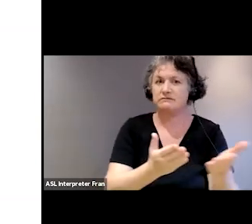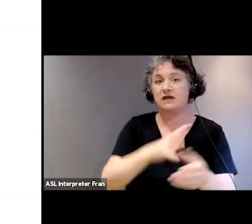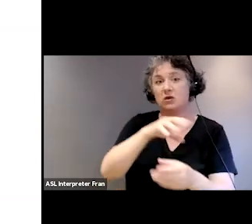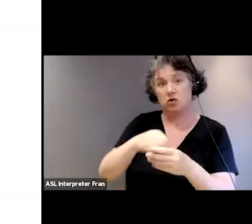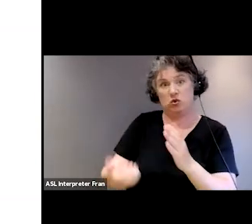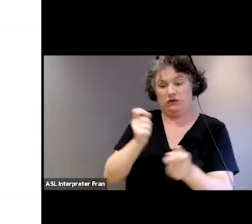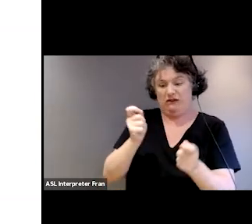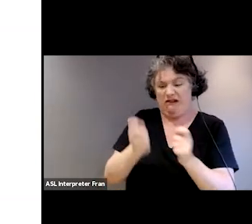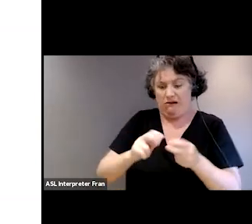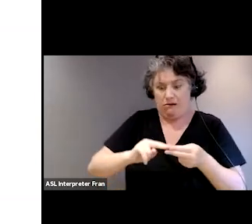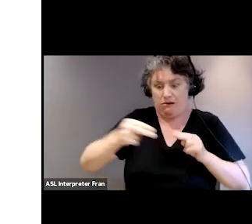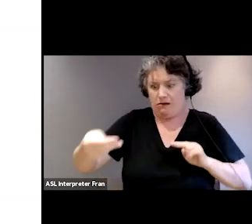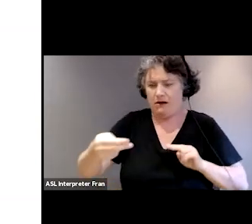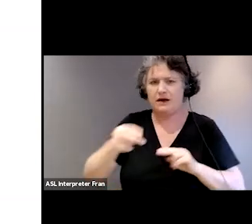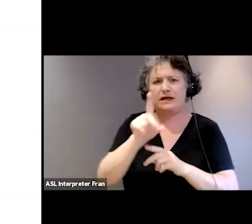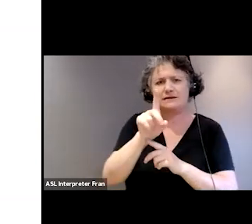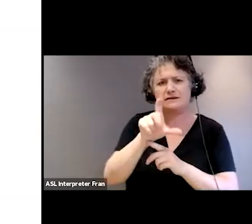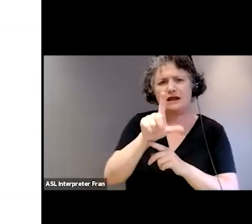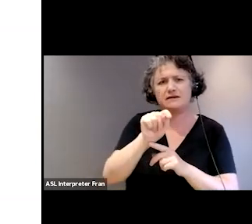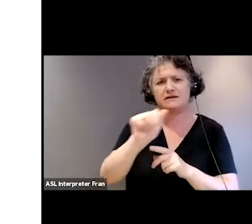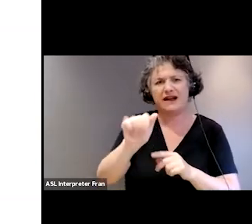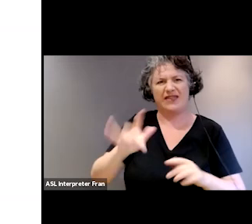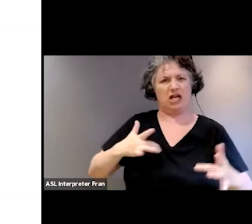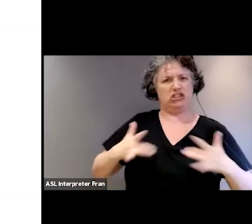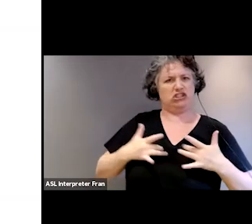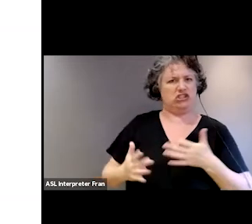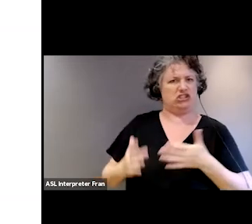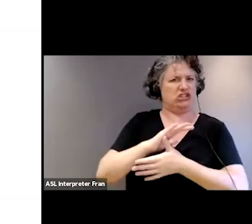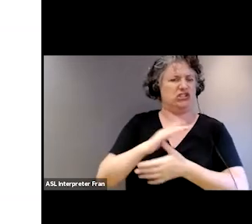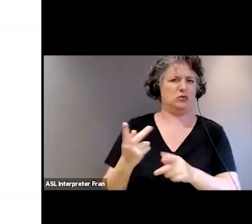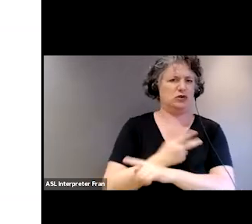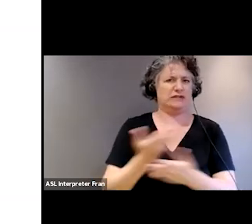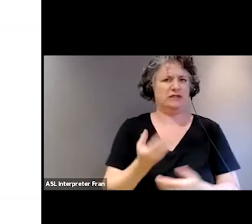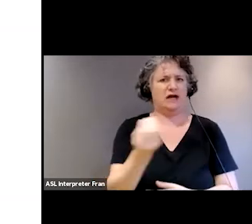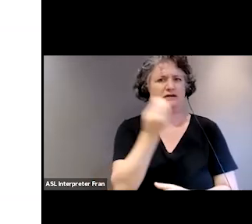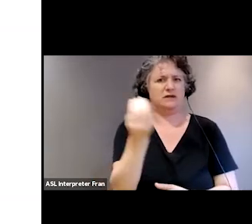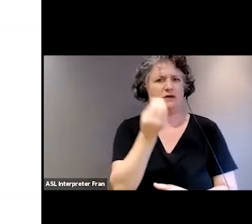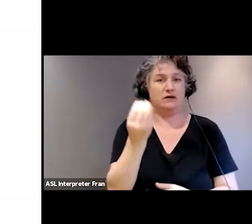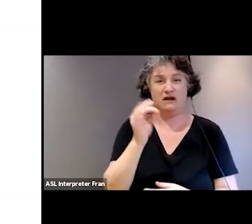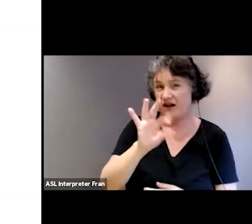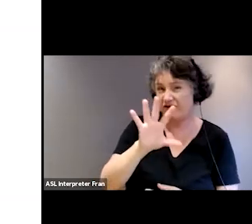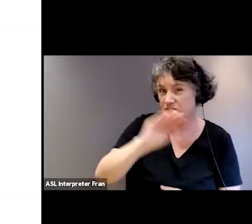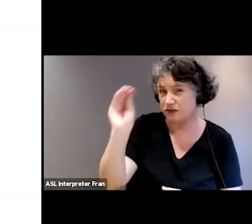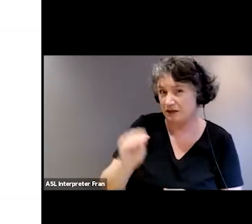from COVID 19 such as wearing masks, socially distancing, and with the COVID 19 vaccination this has been another very effective measure